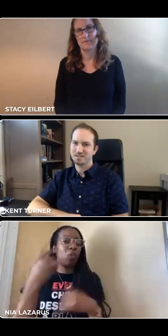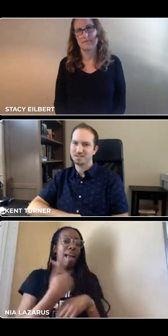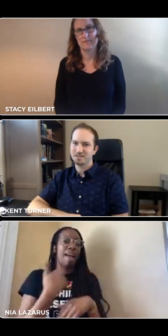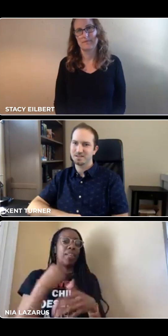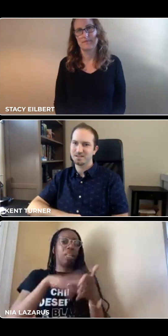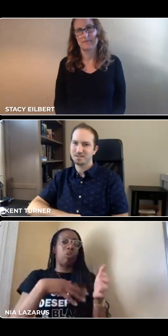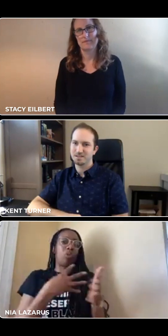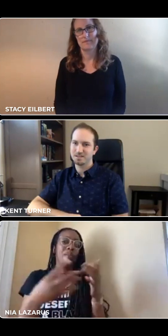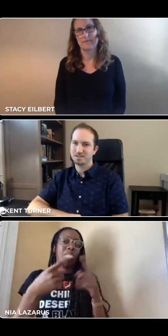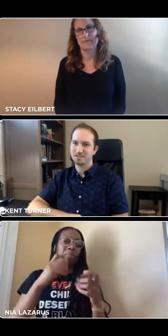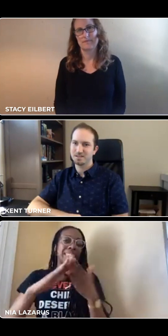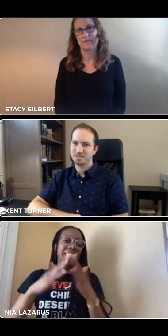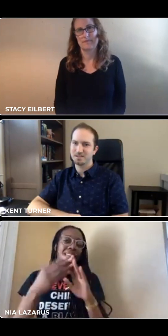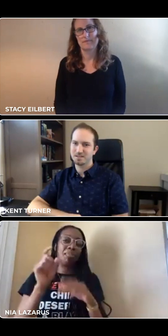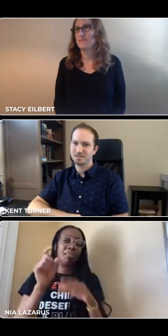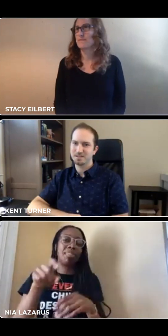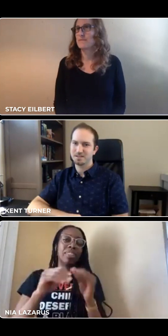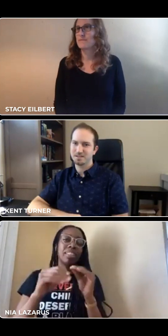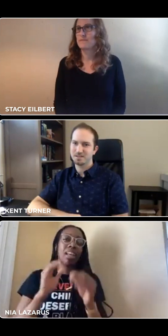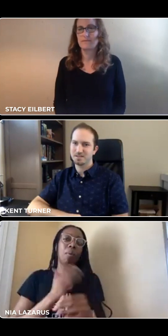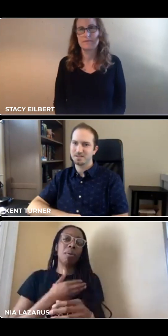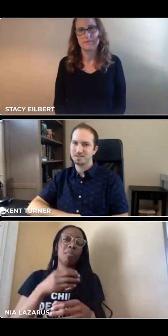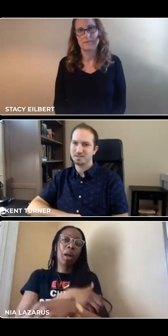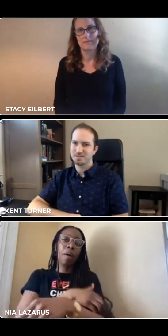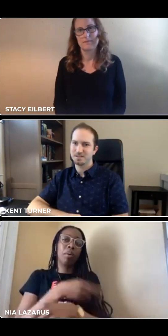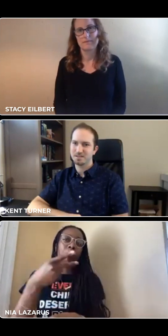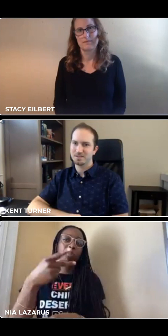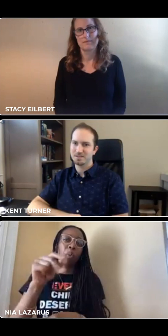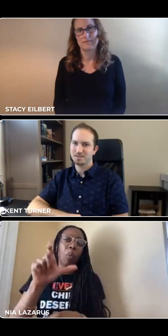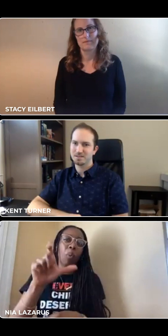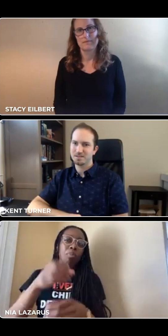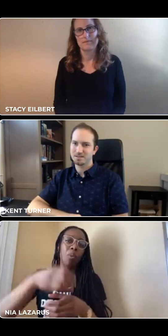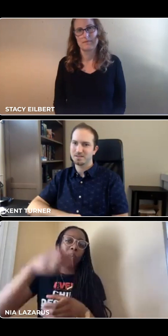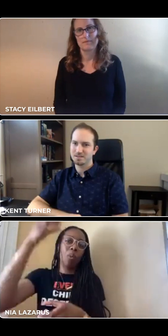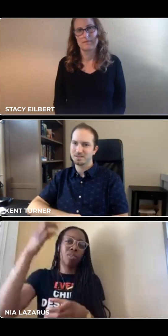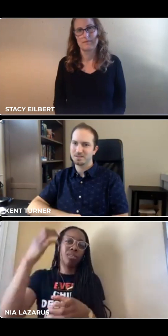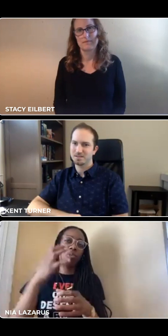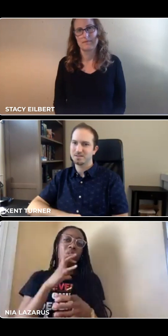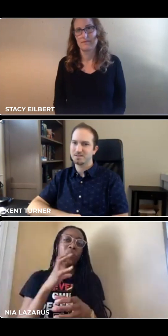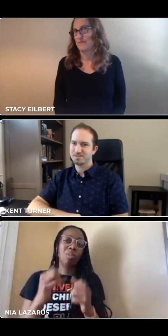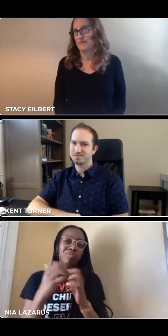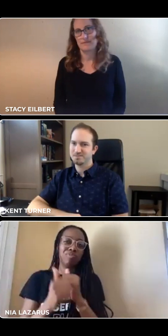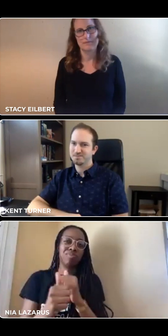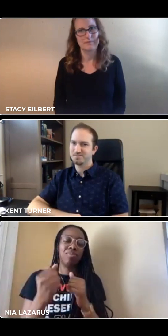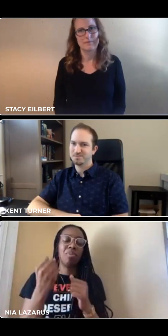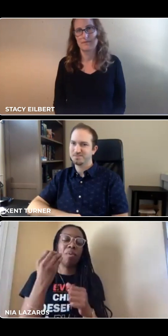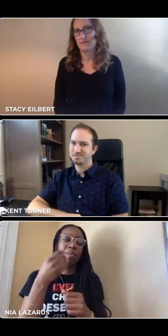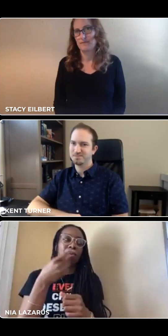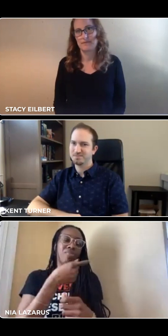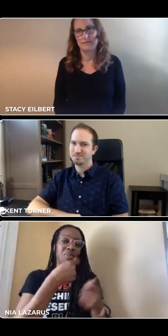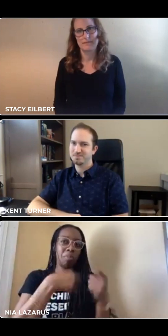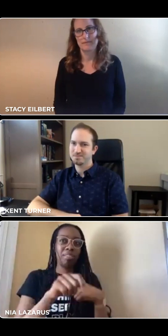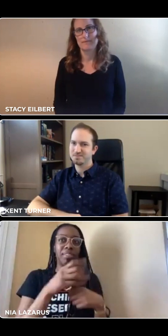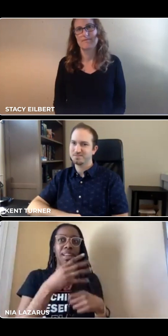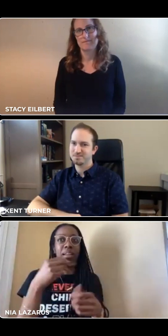I was prepped for tomorrow. And we were scheduled to have a power pull outside that was damaged